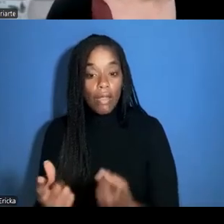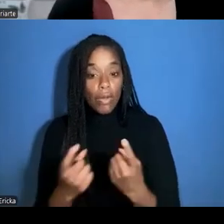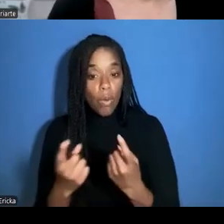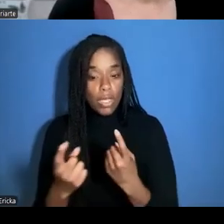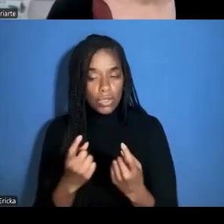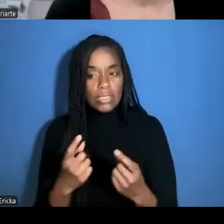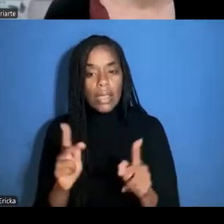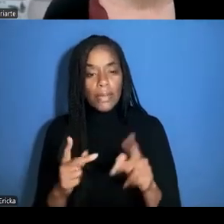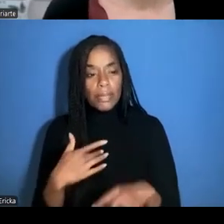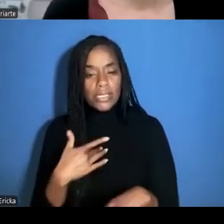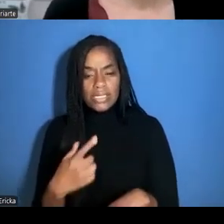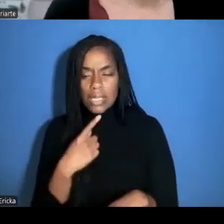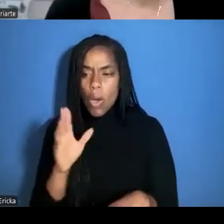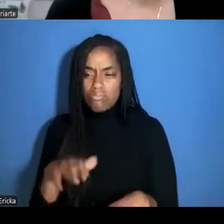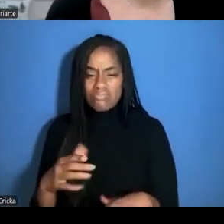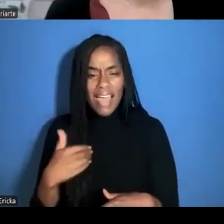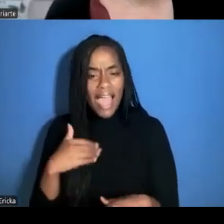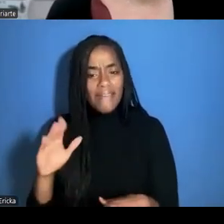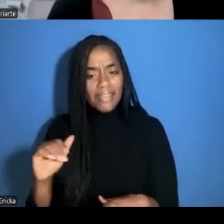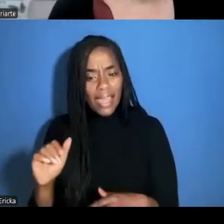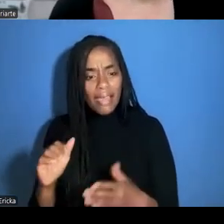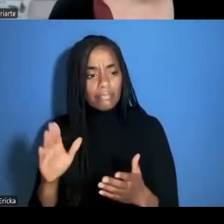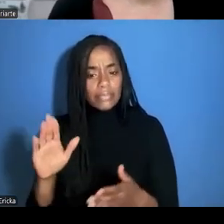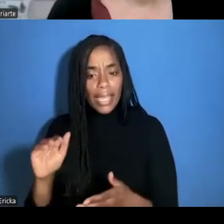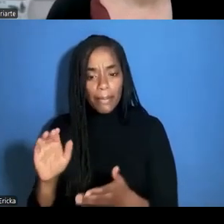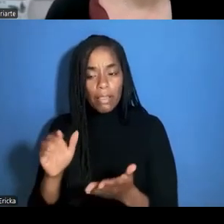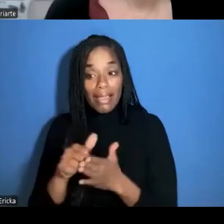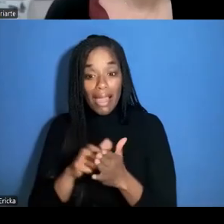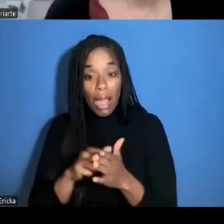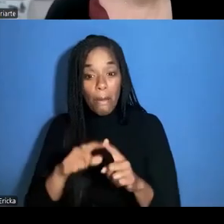Well, let's say that I have a CalAble account and I die and there's money in my CalAble account.